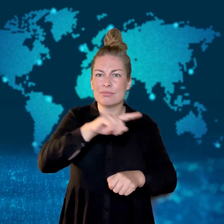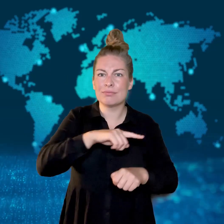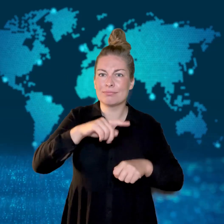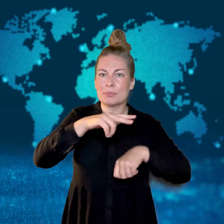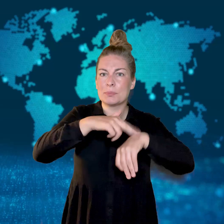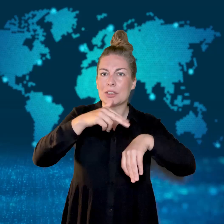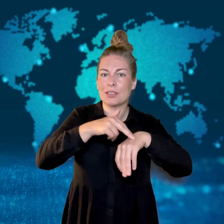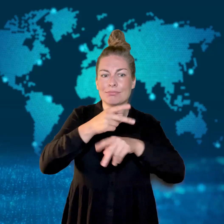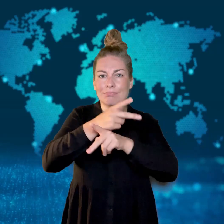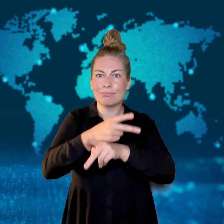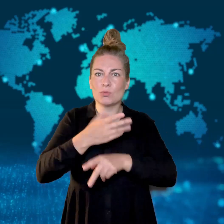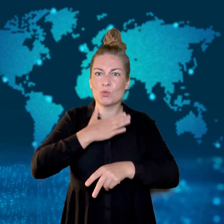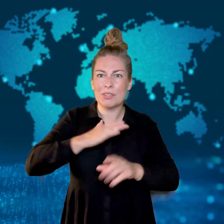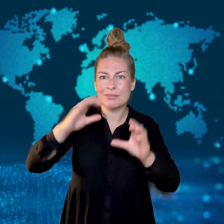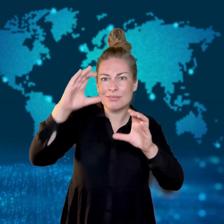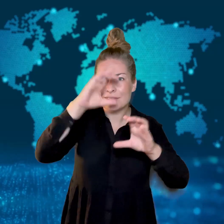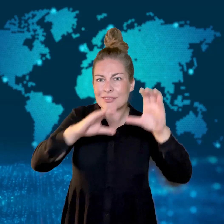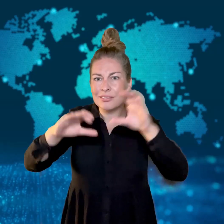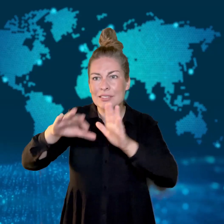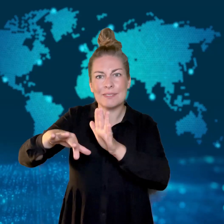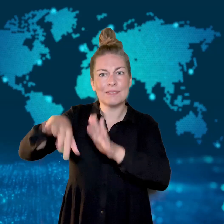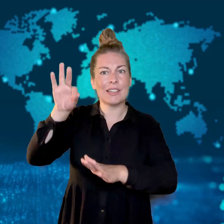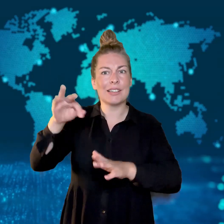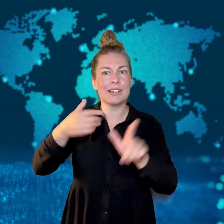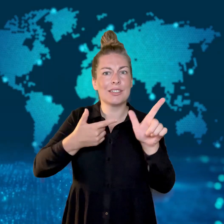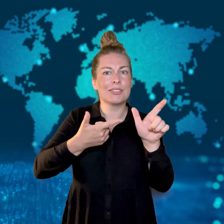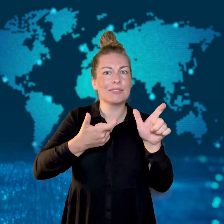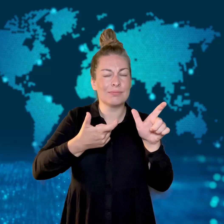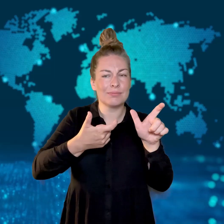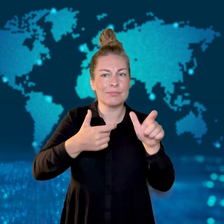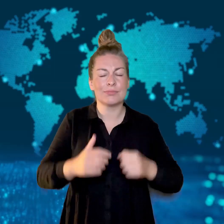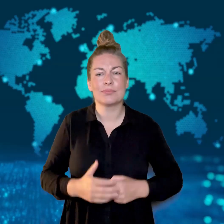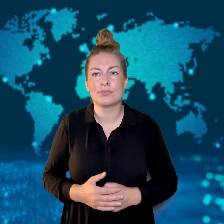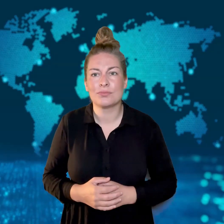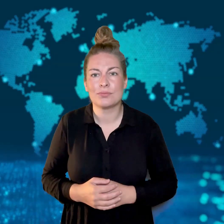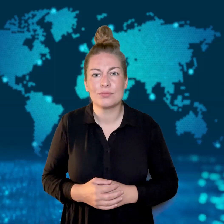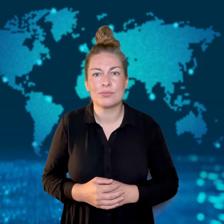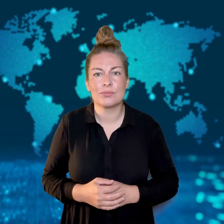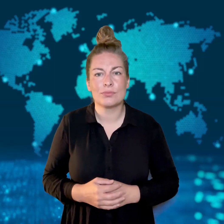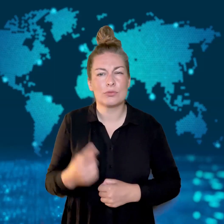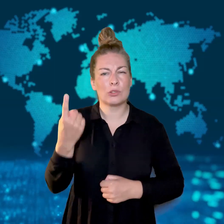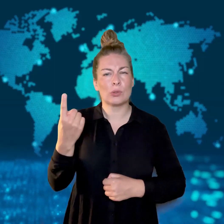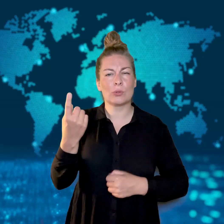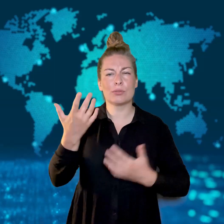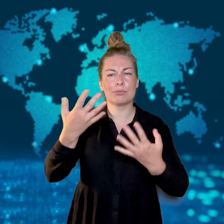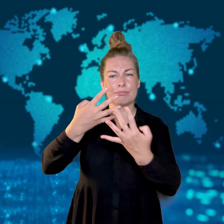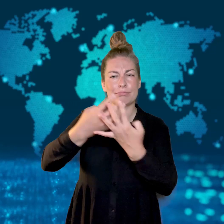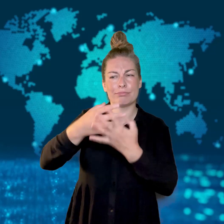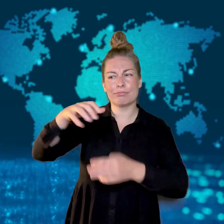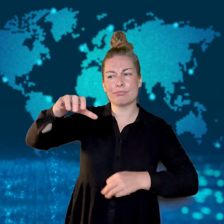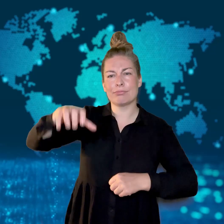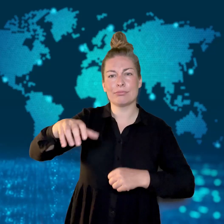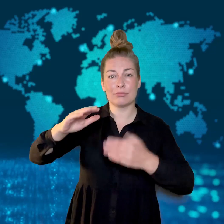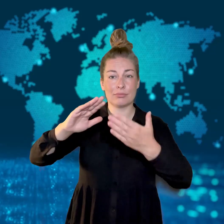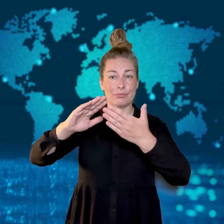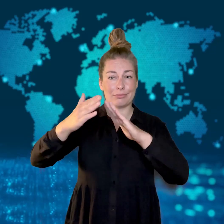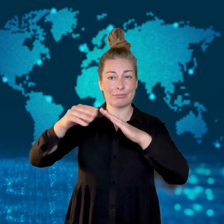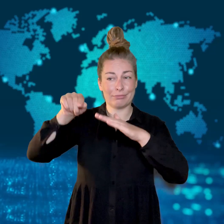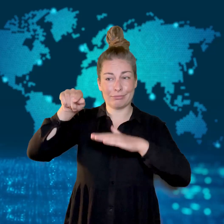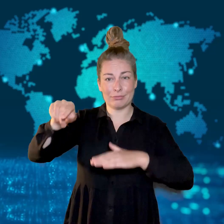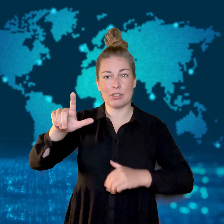In it, police searched for weapons in one of the largest jails in the country.